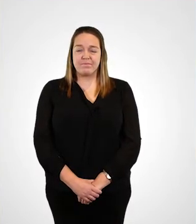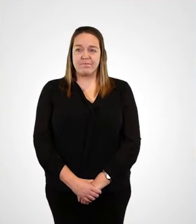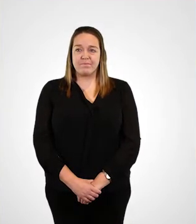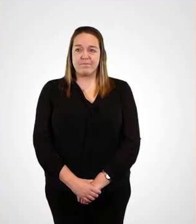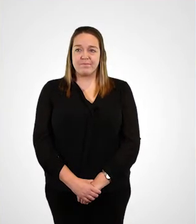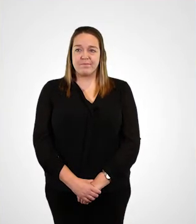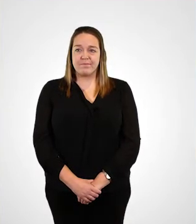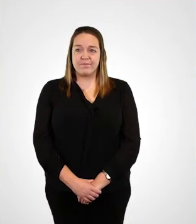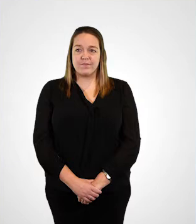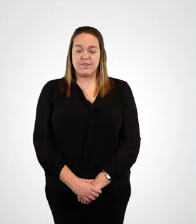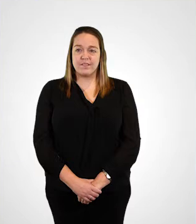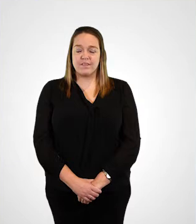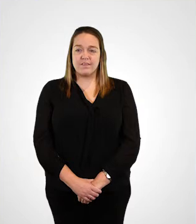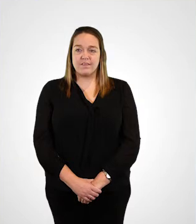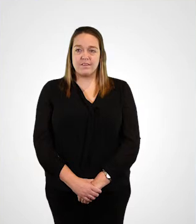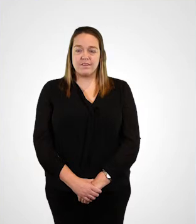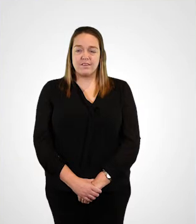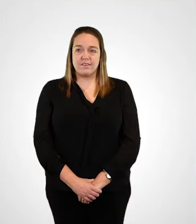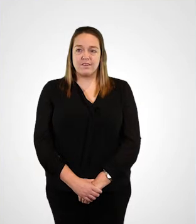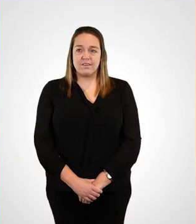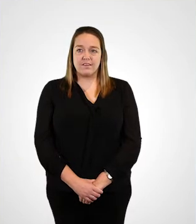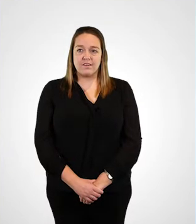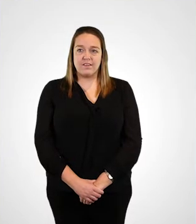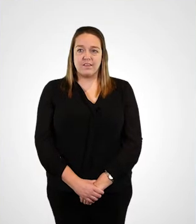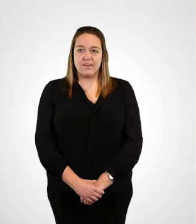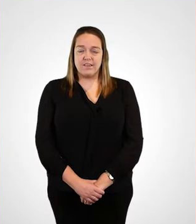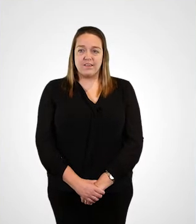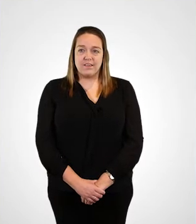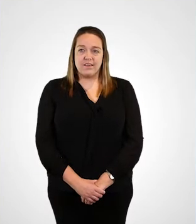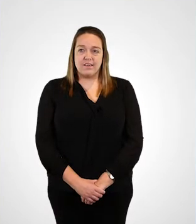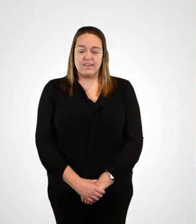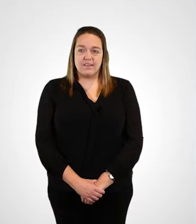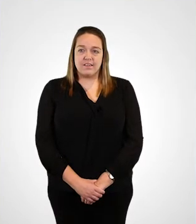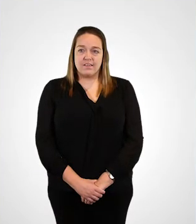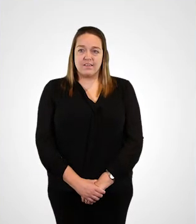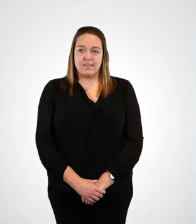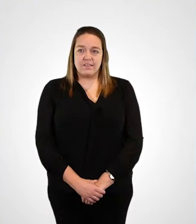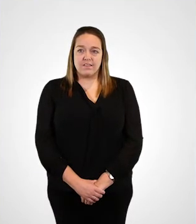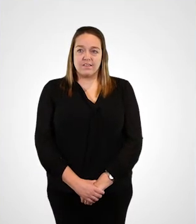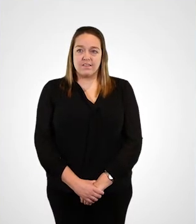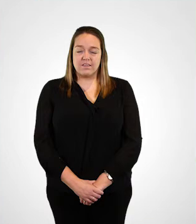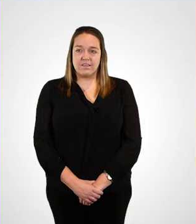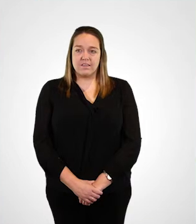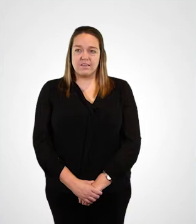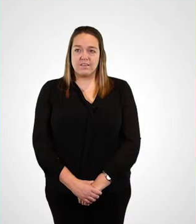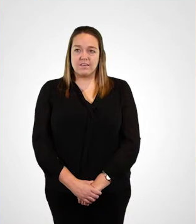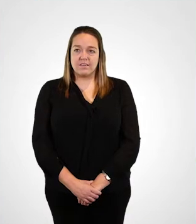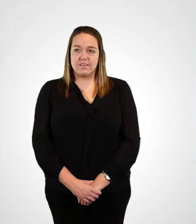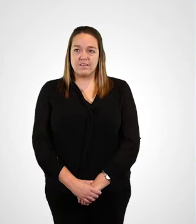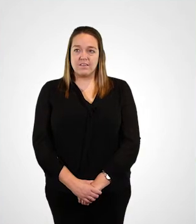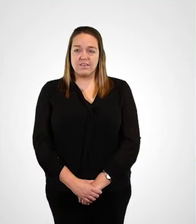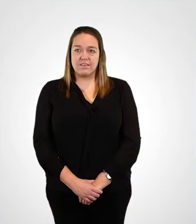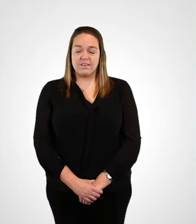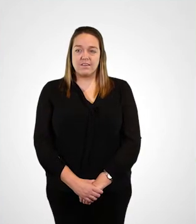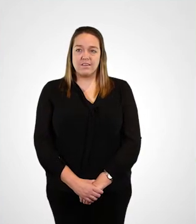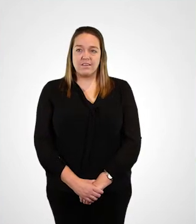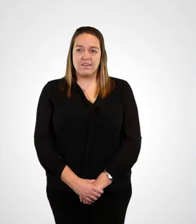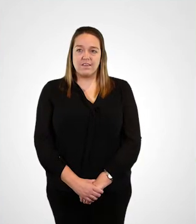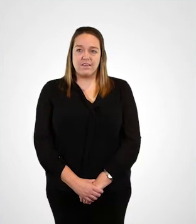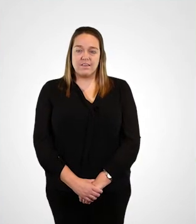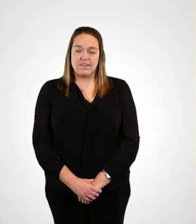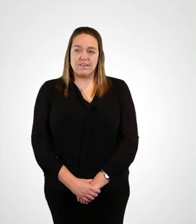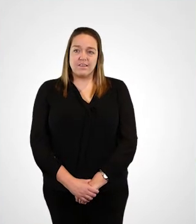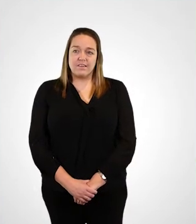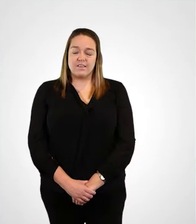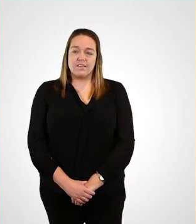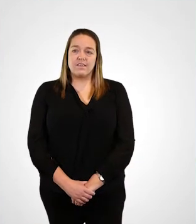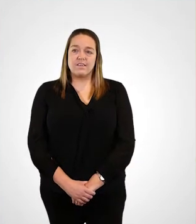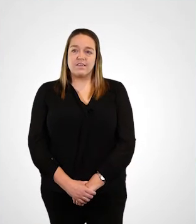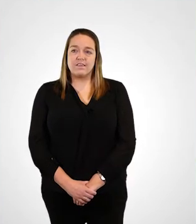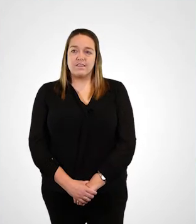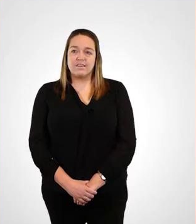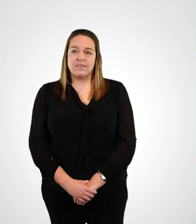put her over on the right side of the board all the way to the edge